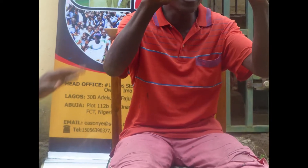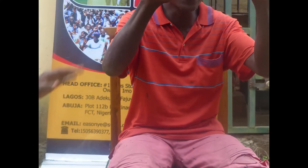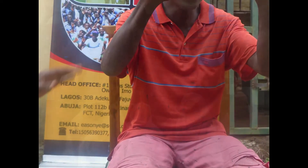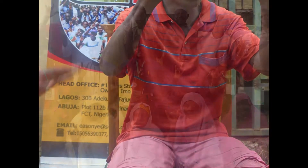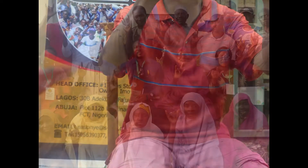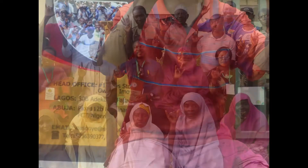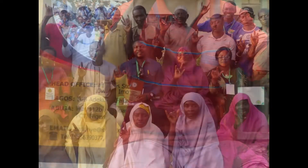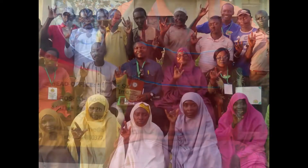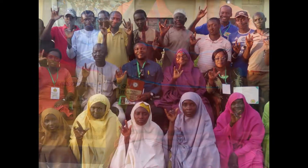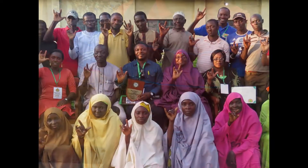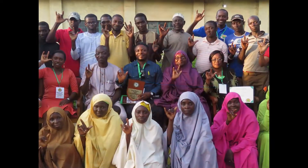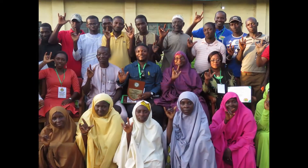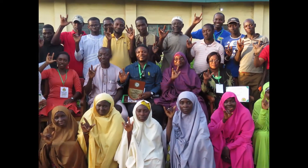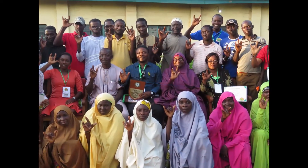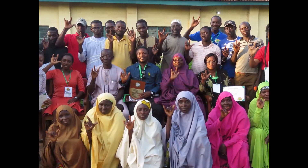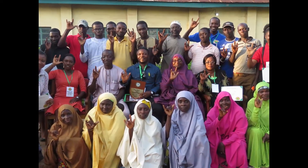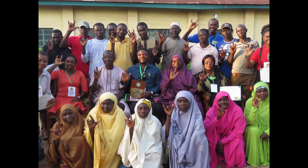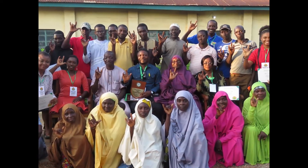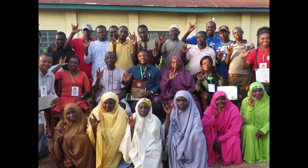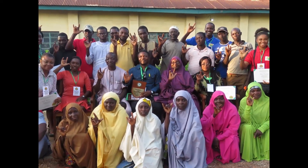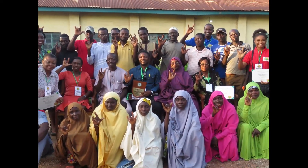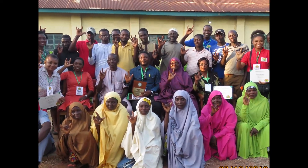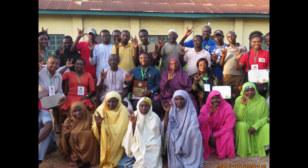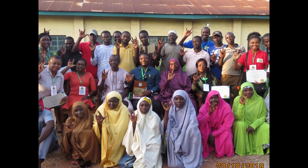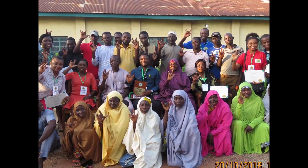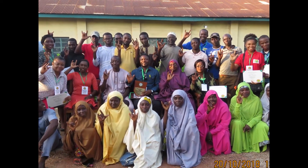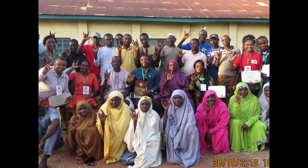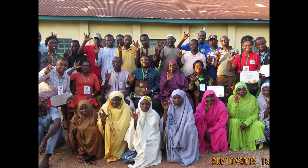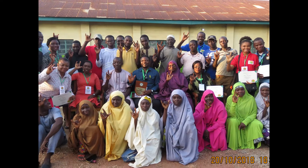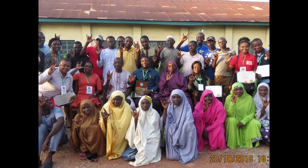Sometimes it can start with the home sign where a